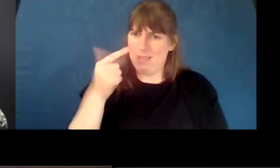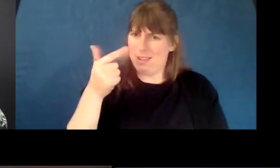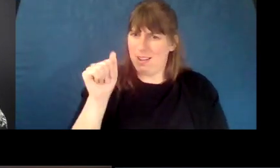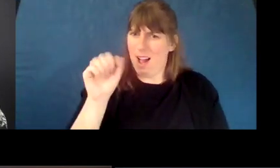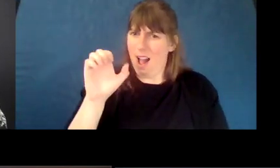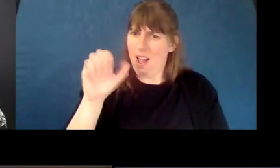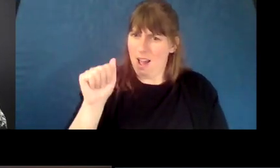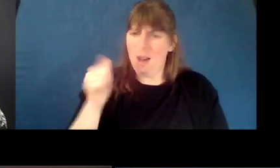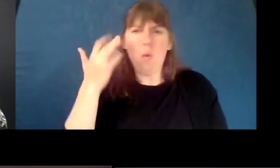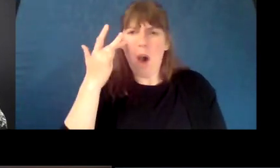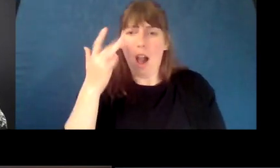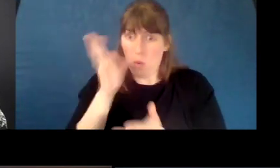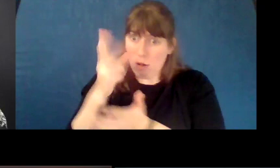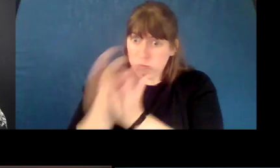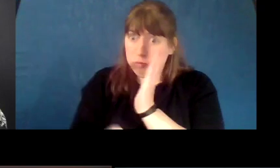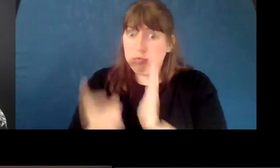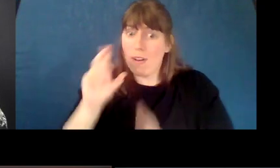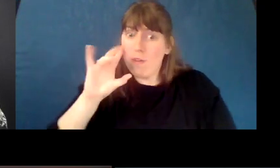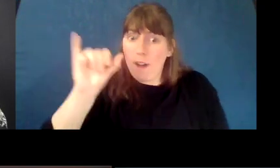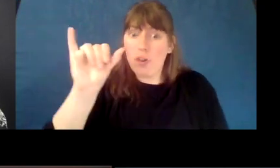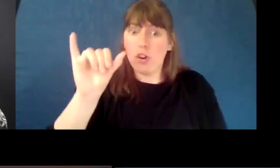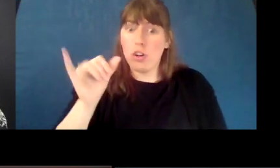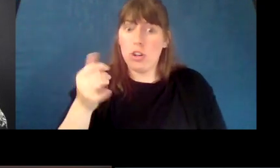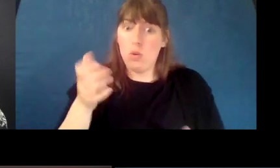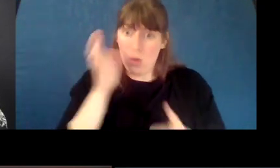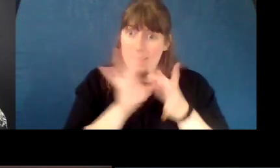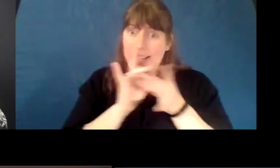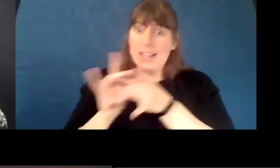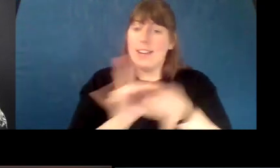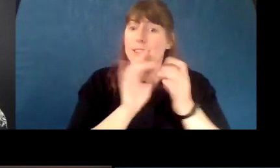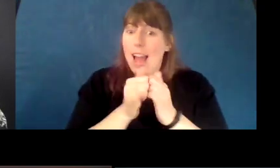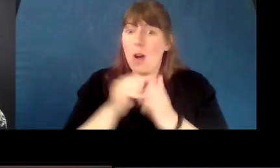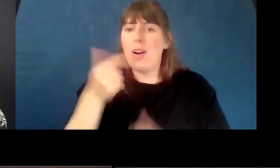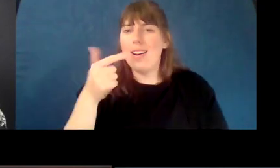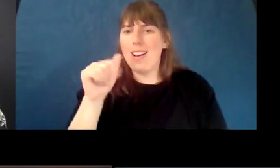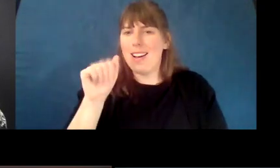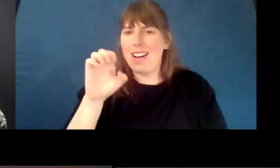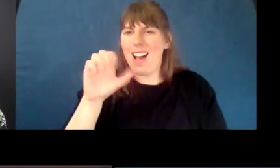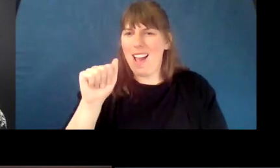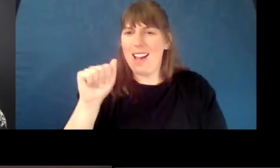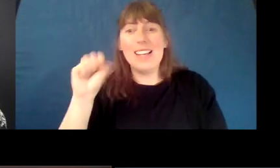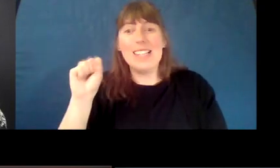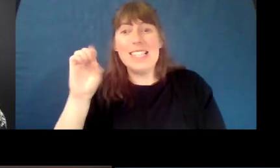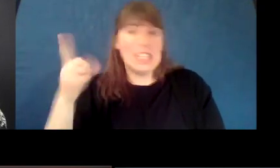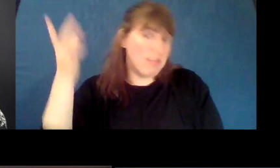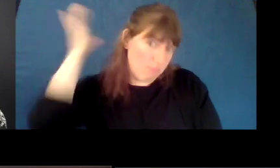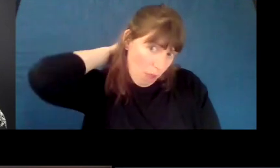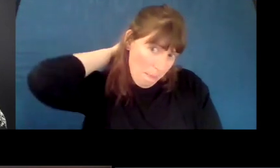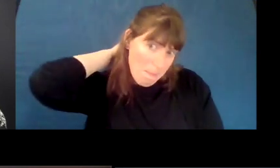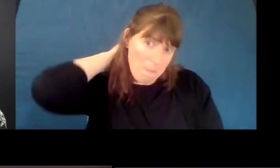immersed forever and be connected through the GAEA seed, which is the chip that goes onto your back.